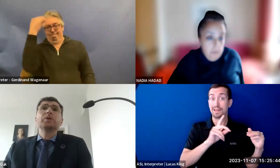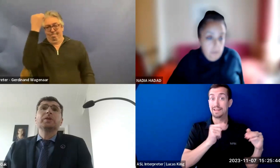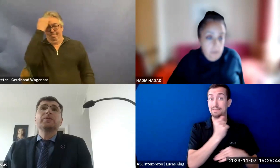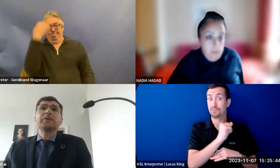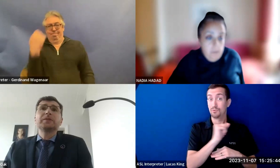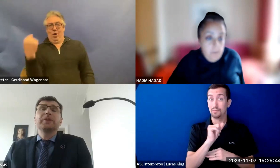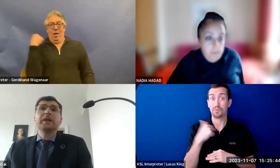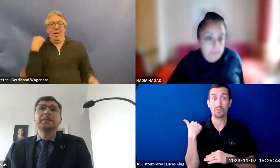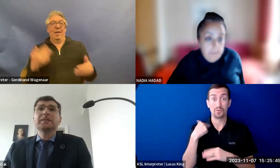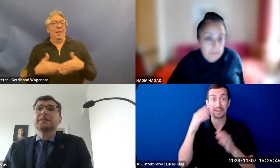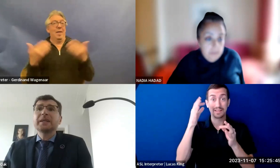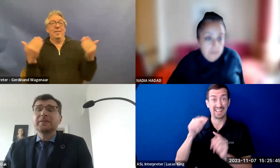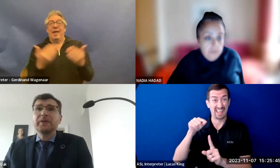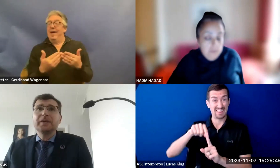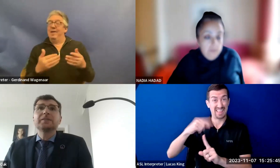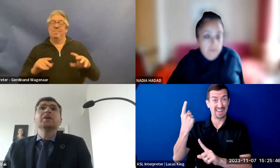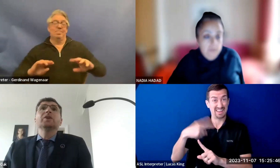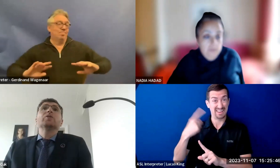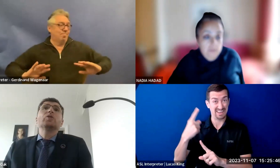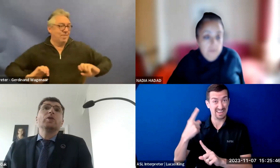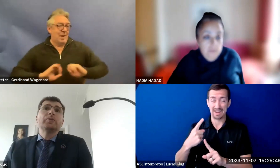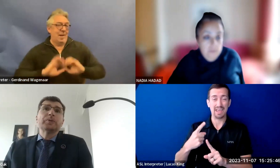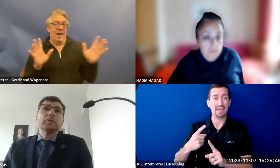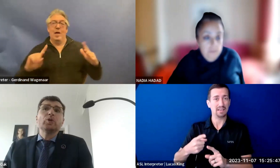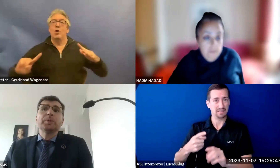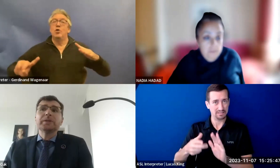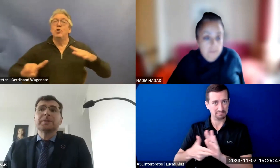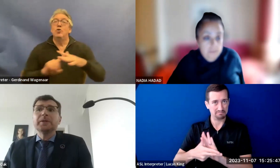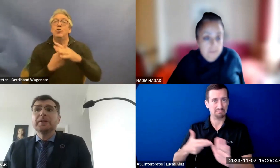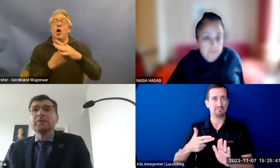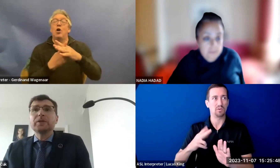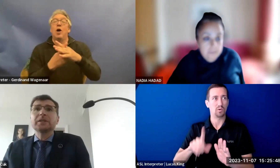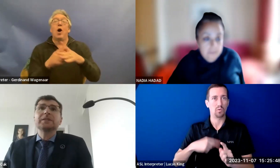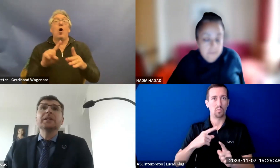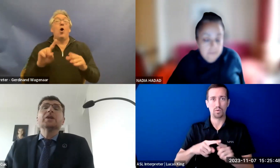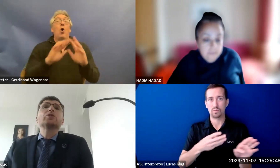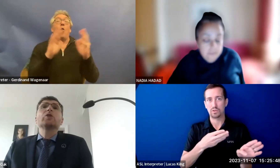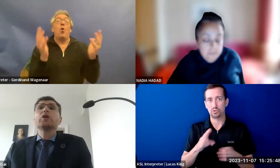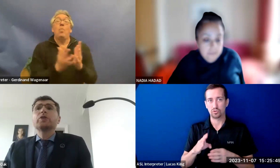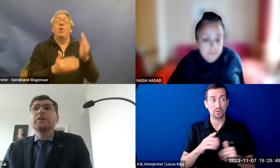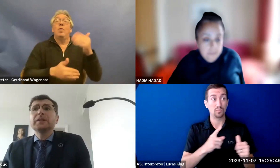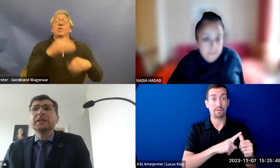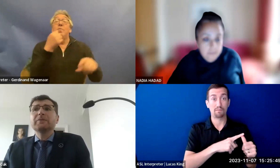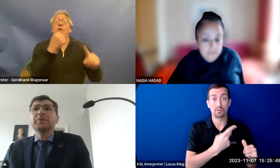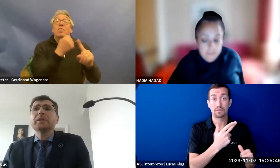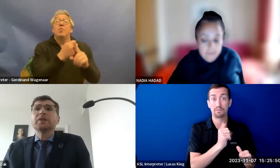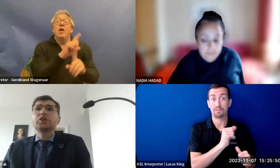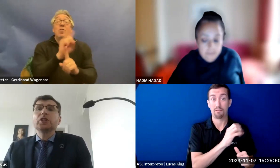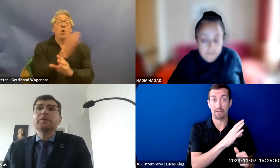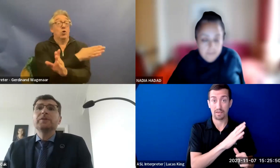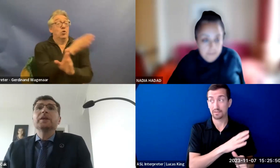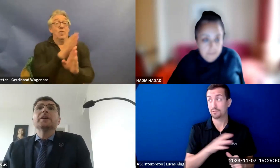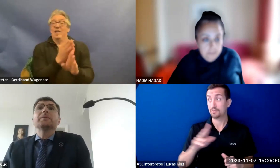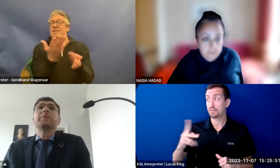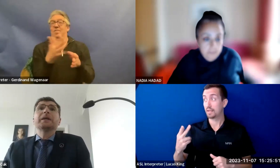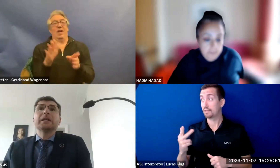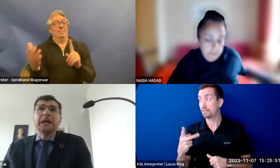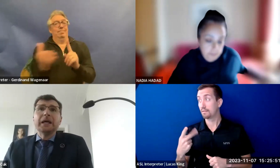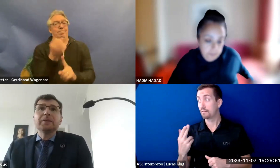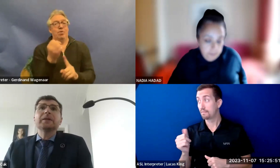between the first and second phase of global disability advocacy. A lot of things have been achieved by GLAD.